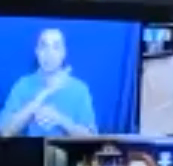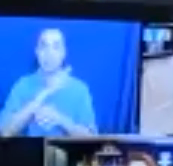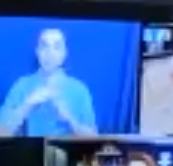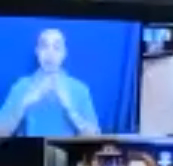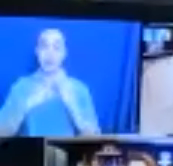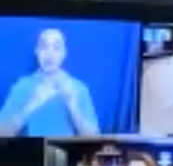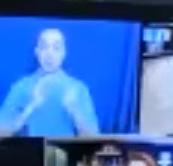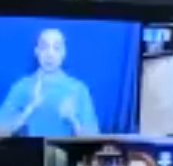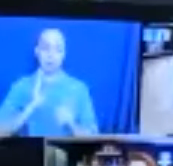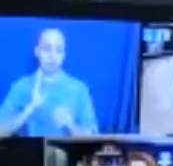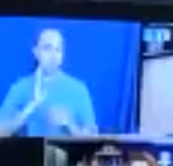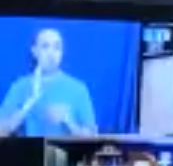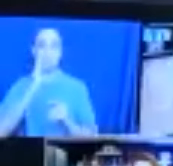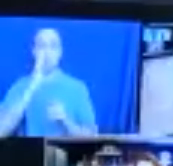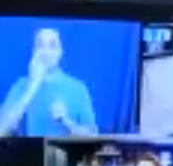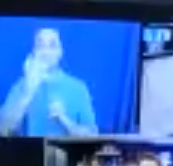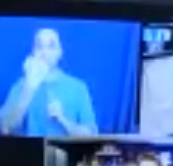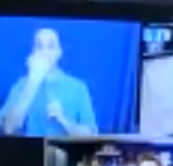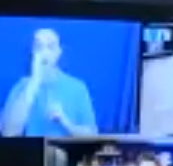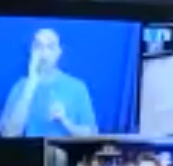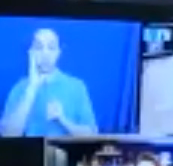AND THEN WHAT I'M DOING WITH MY HAND IS